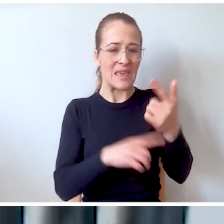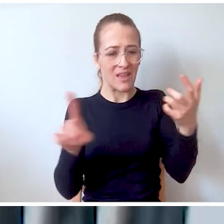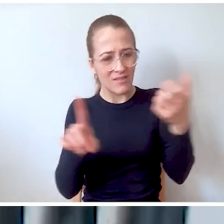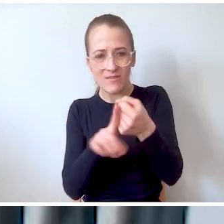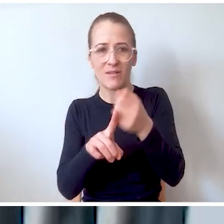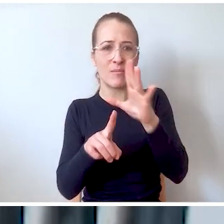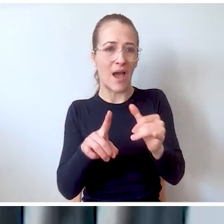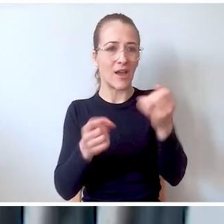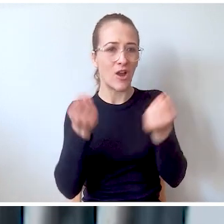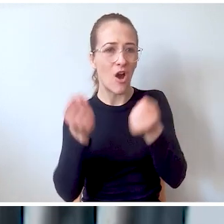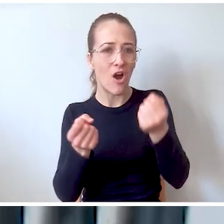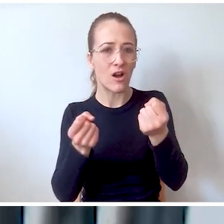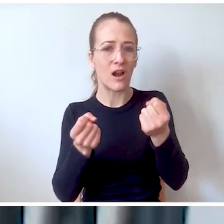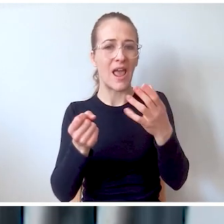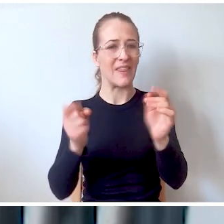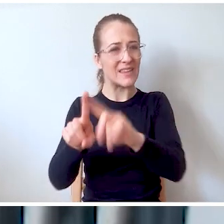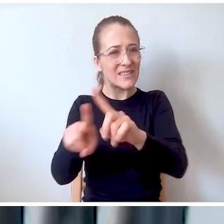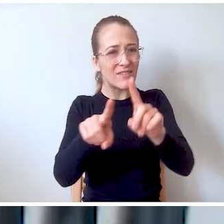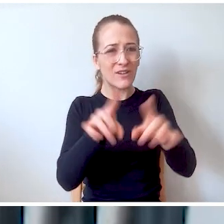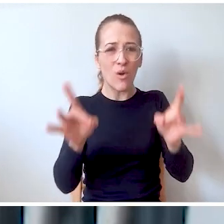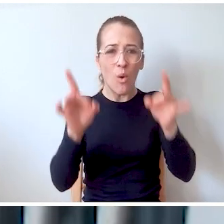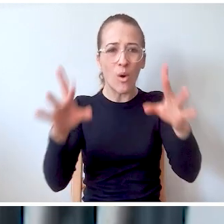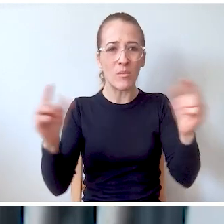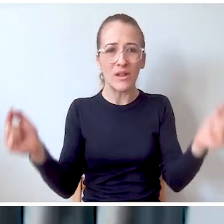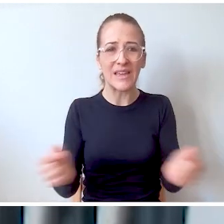and all the devastating injuries that I sustained.